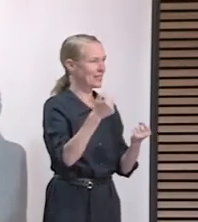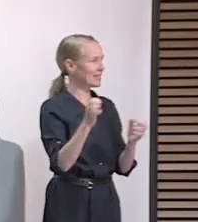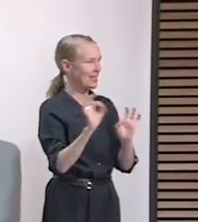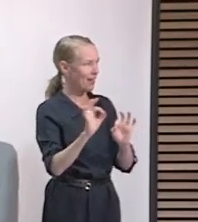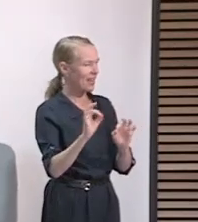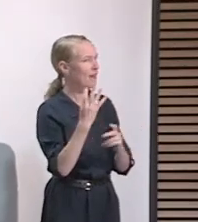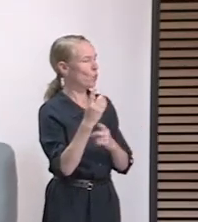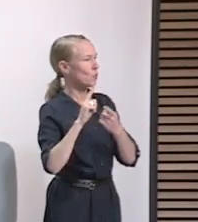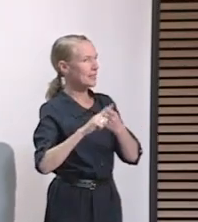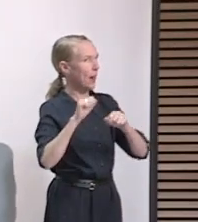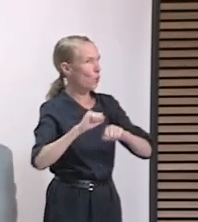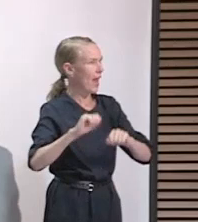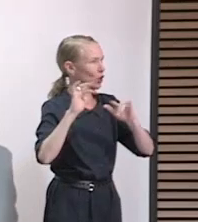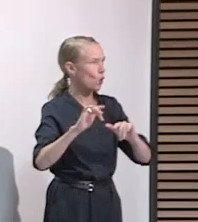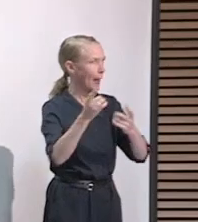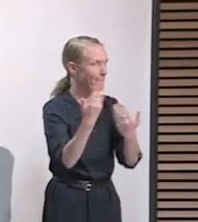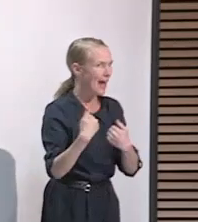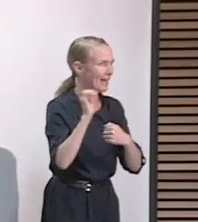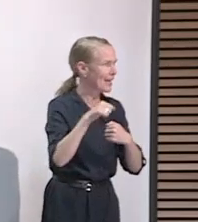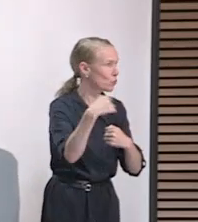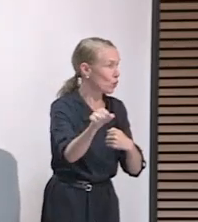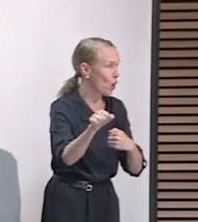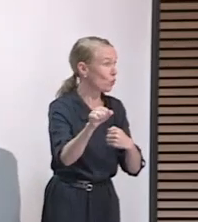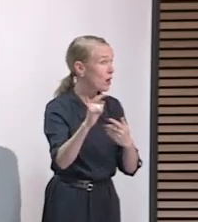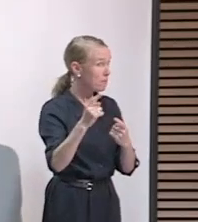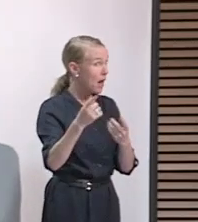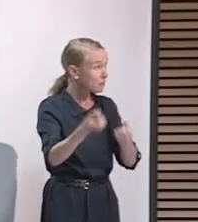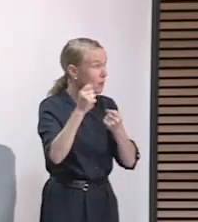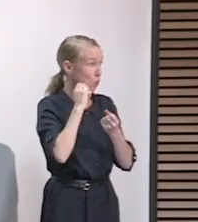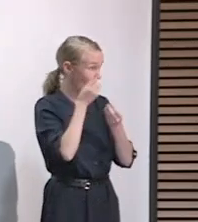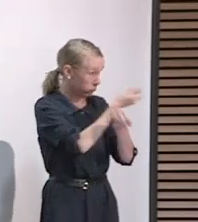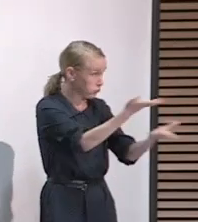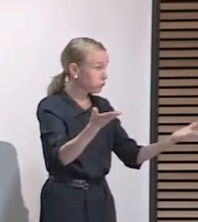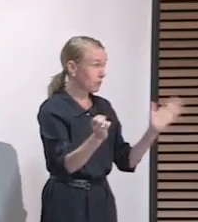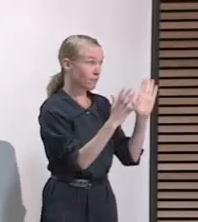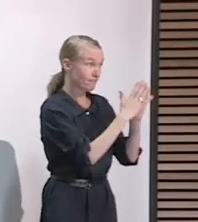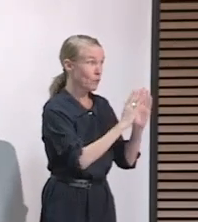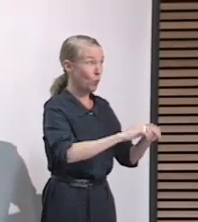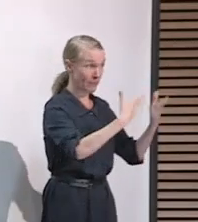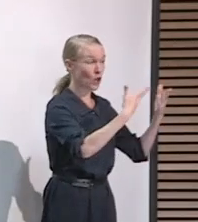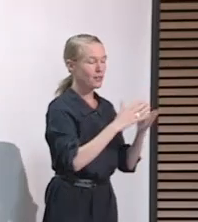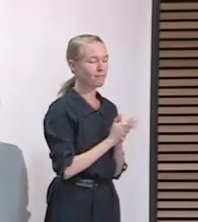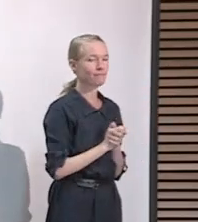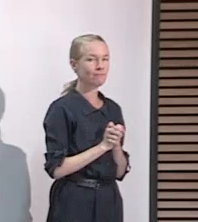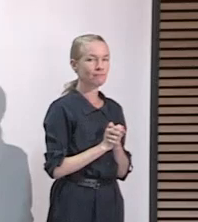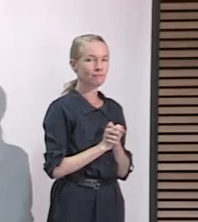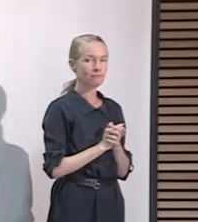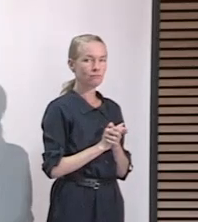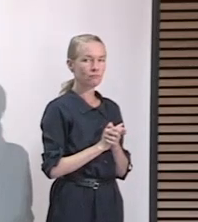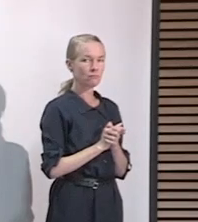thus far been tested at the Mount Wellington, 6 positive, 16 negatives and four still